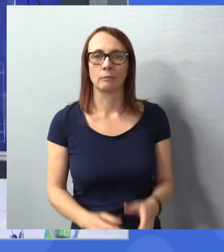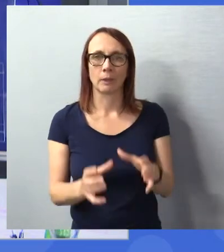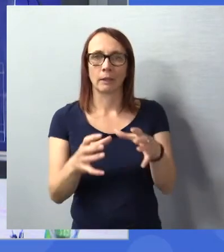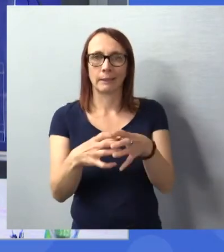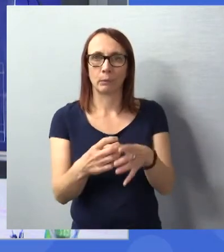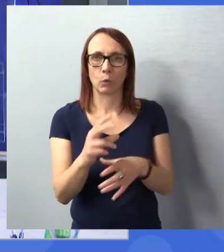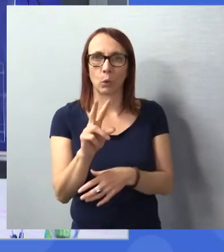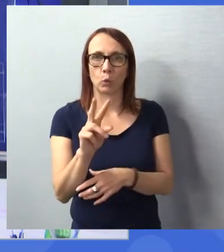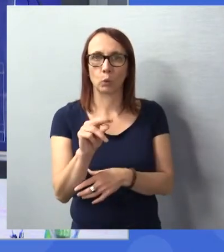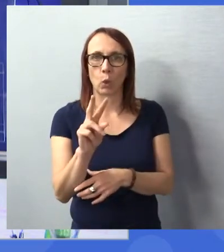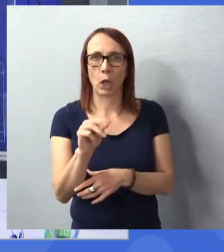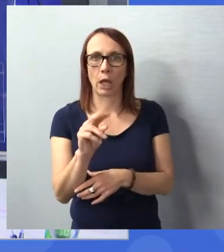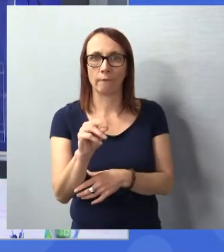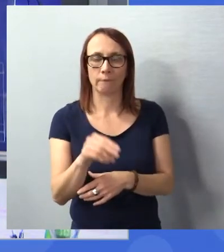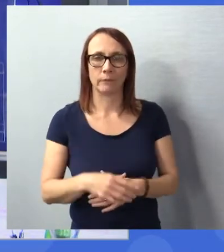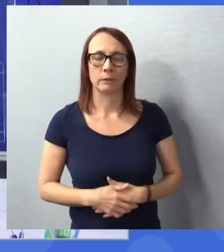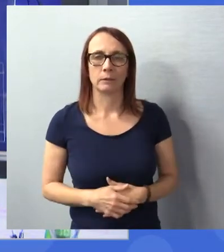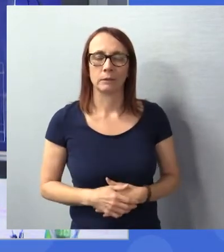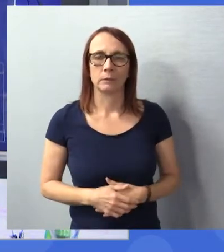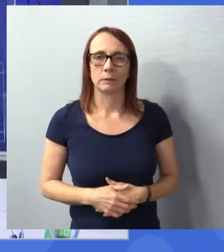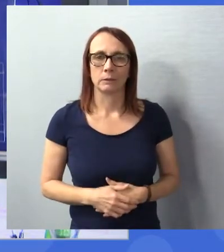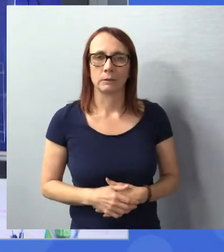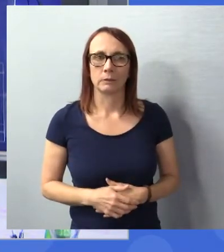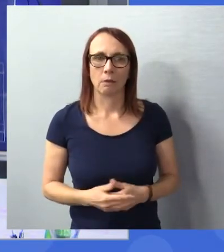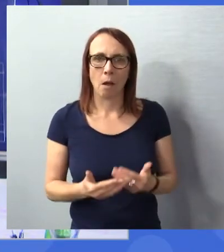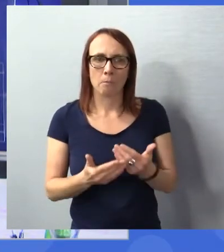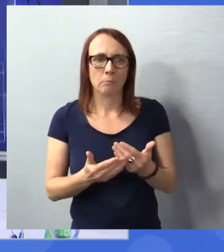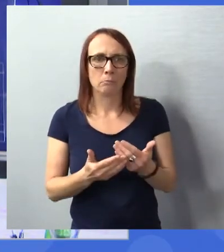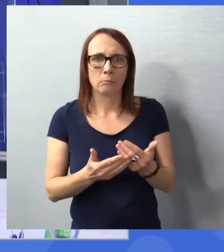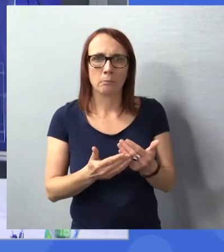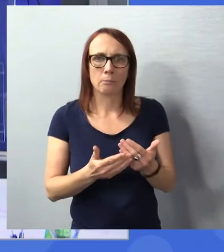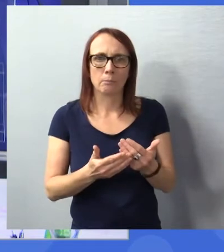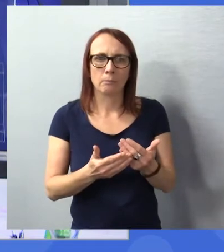couldn't get volunteers well do it more diverse caused by the cooperation it's